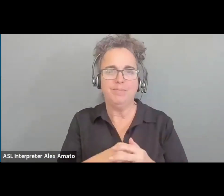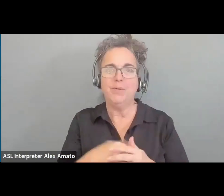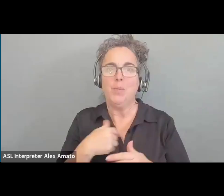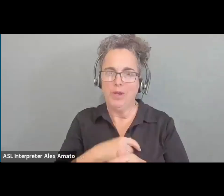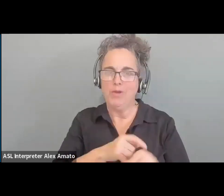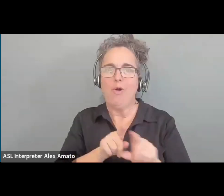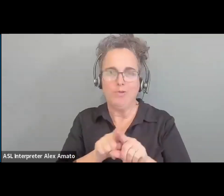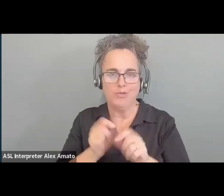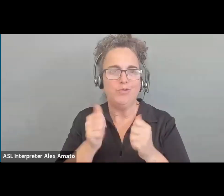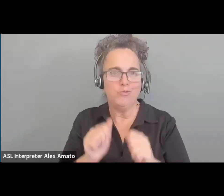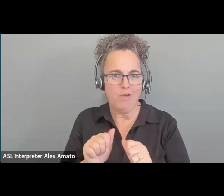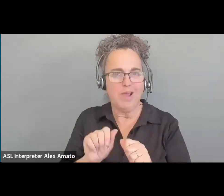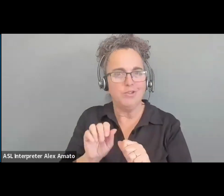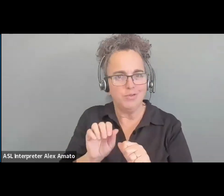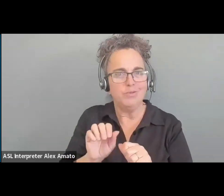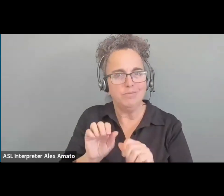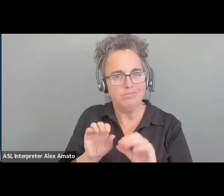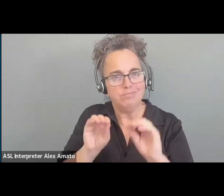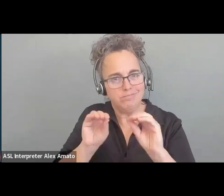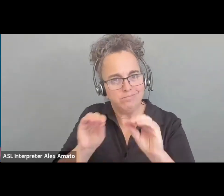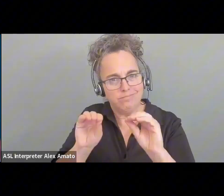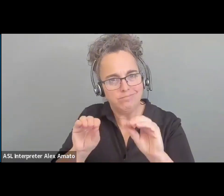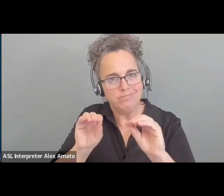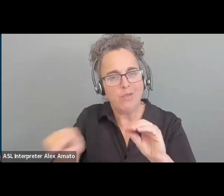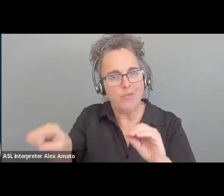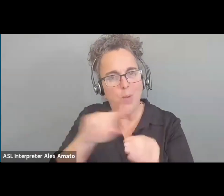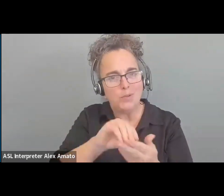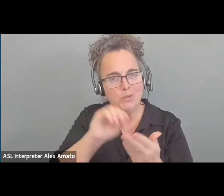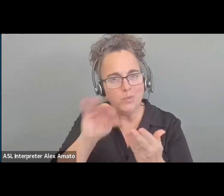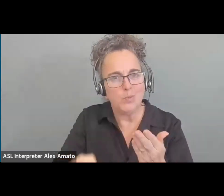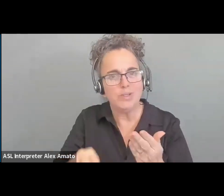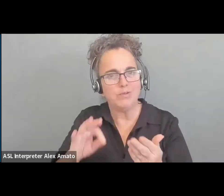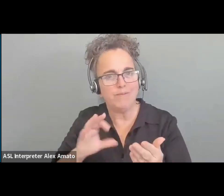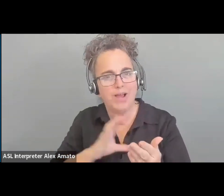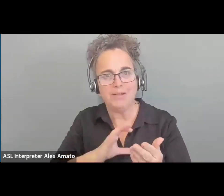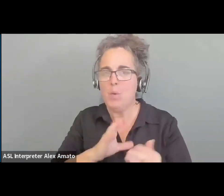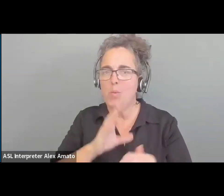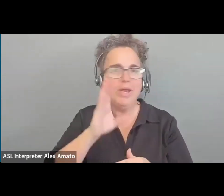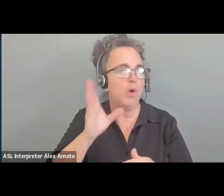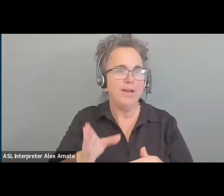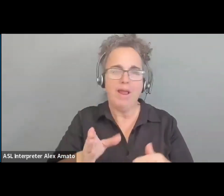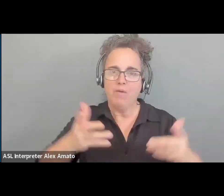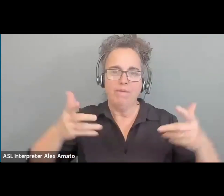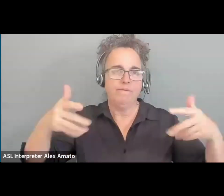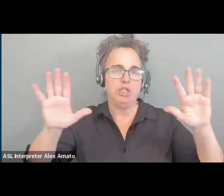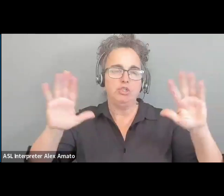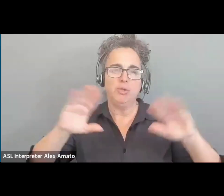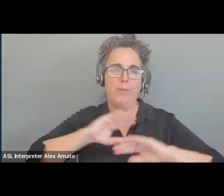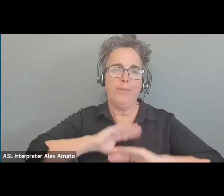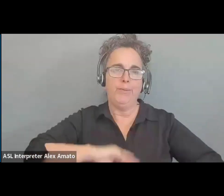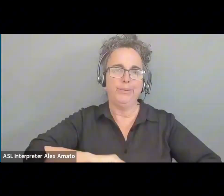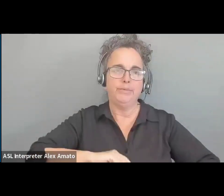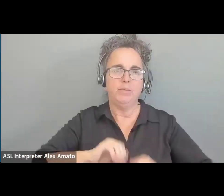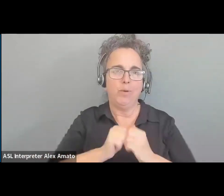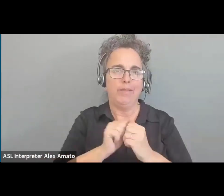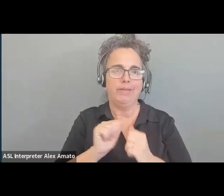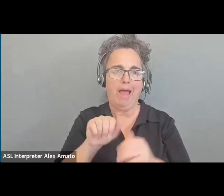to students and to faculty is that we're never quote done with accessibility. There's not a moment when you're like, okay, we never have